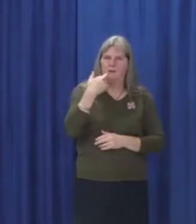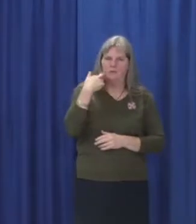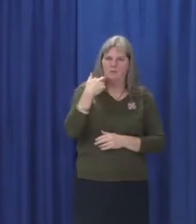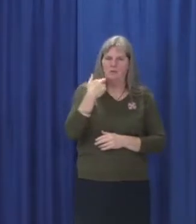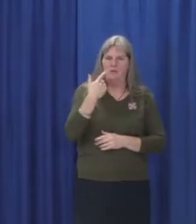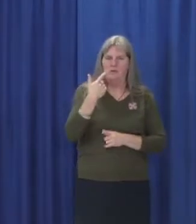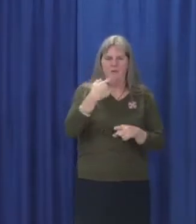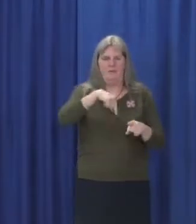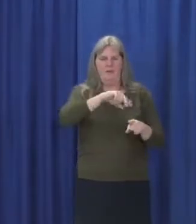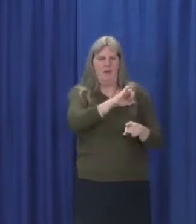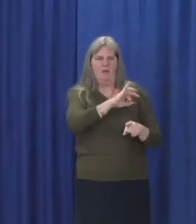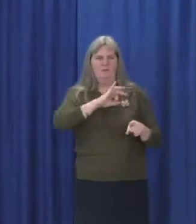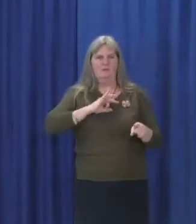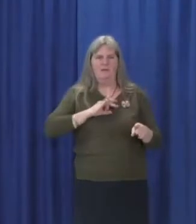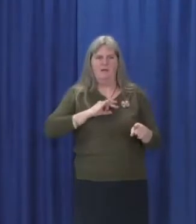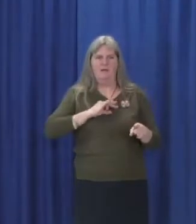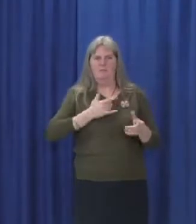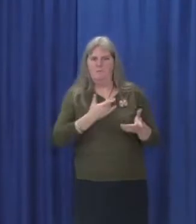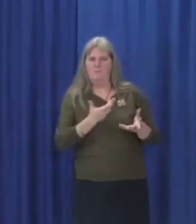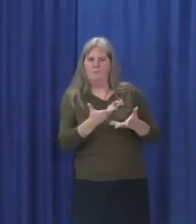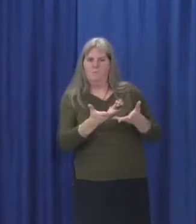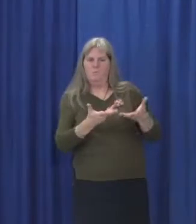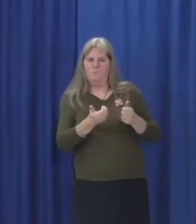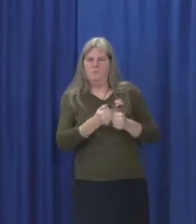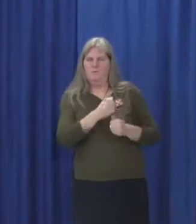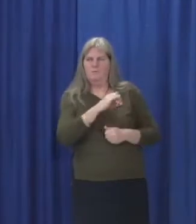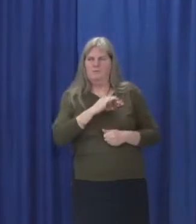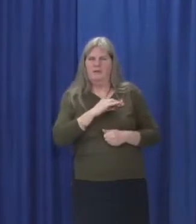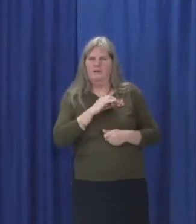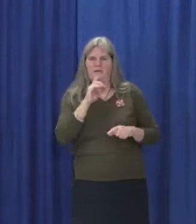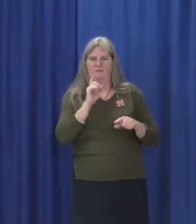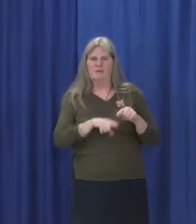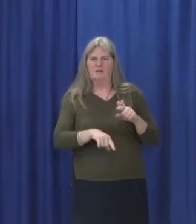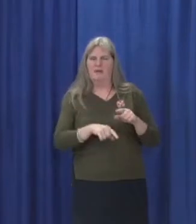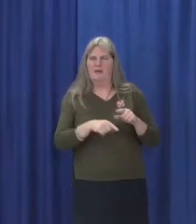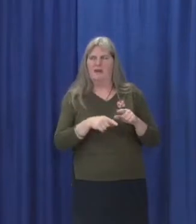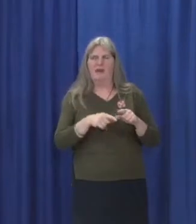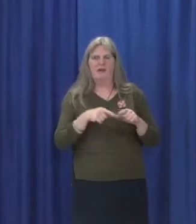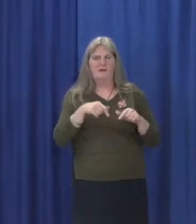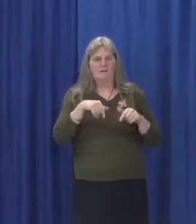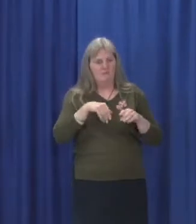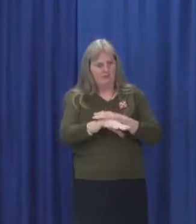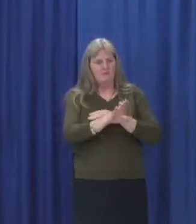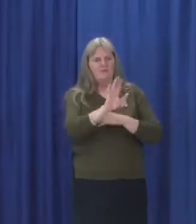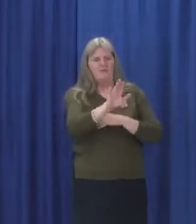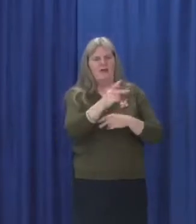staff will prepare to be telling people they can come in if not they are -- are not double